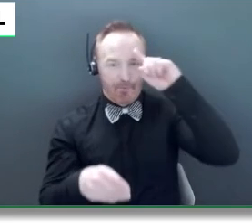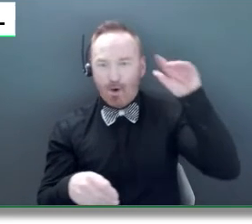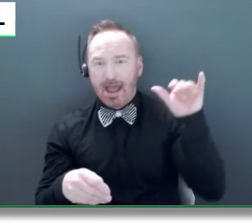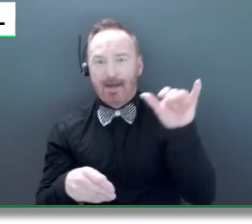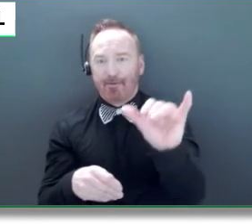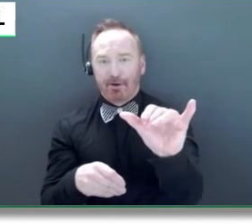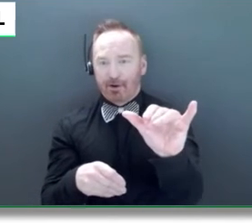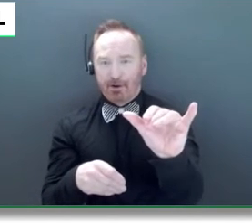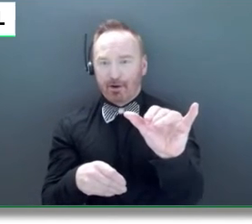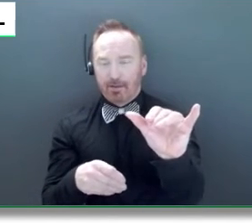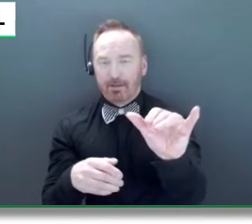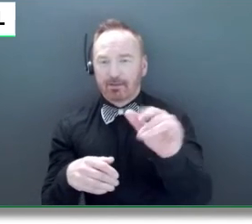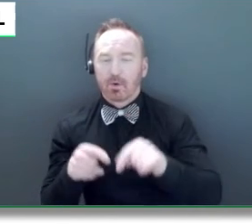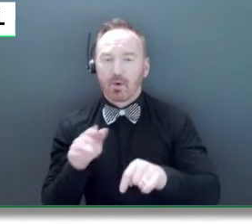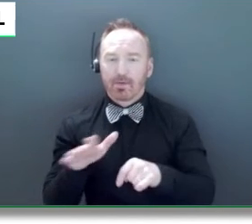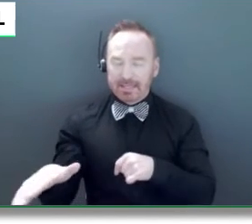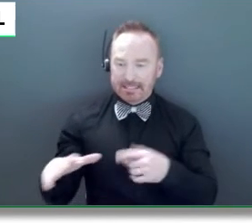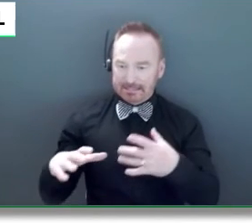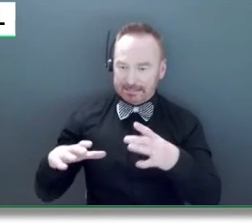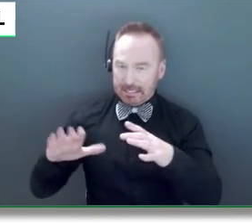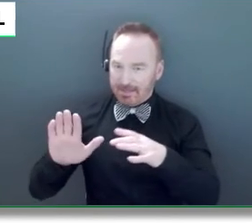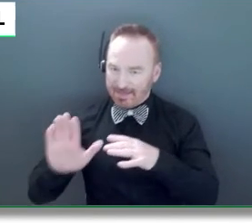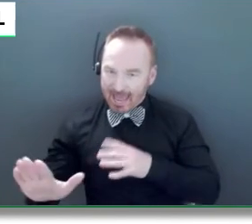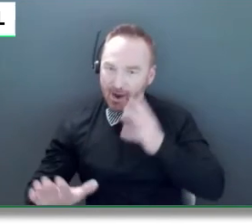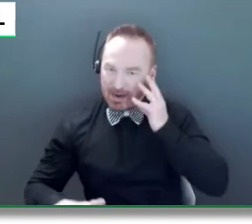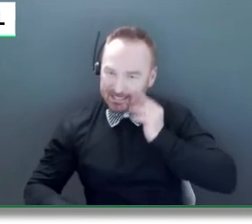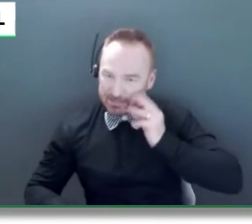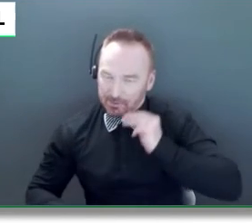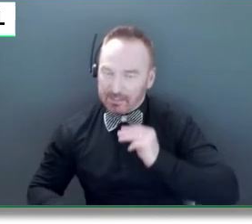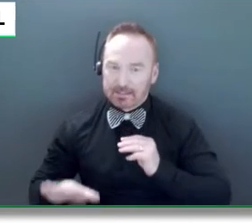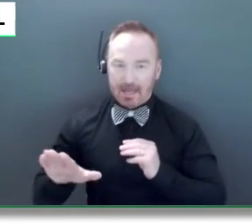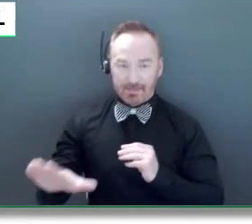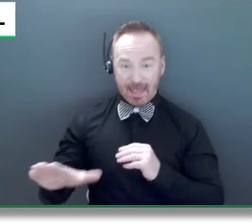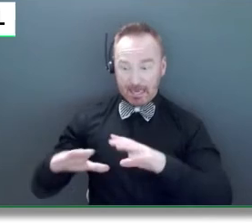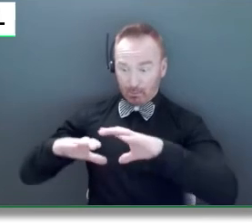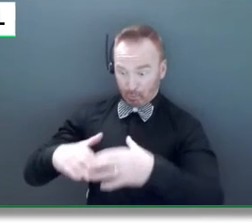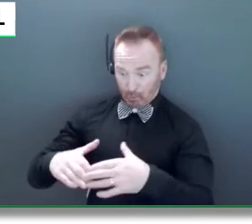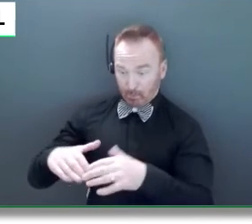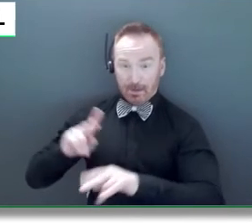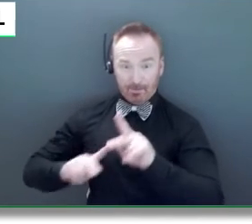diverse group of people that has never had the opportunity to get there.